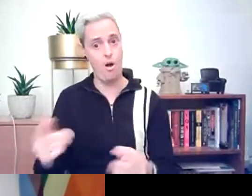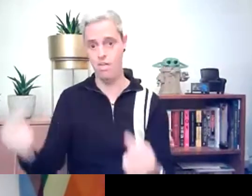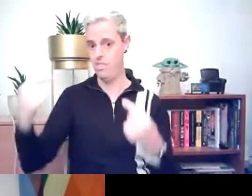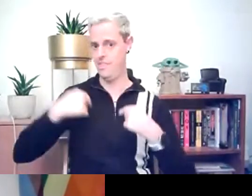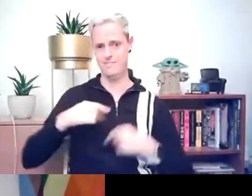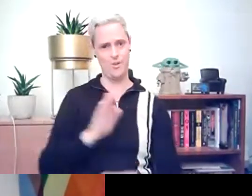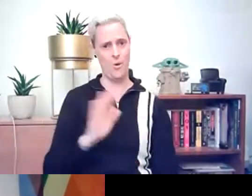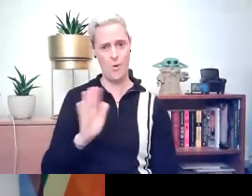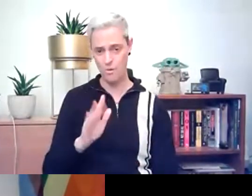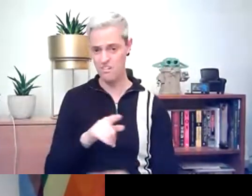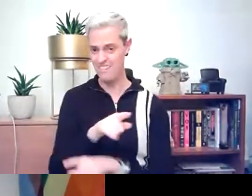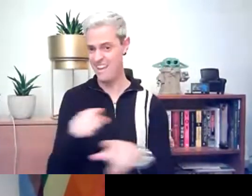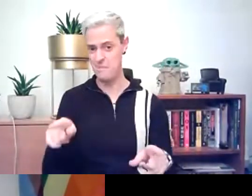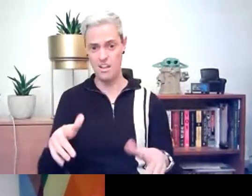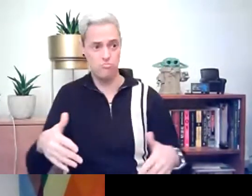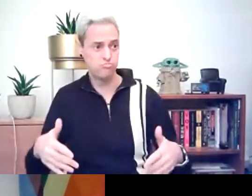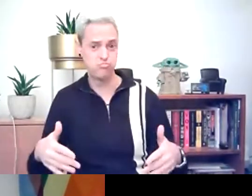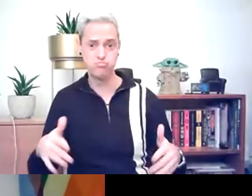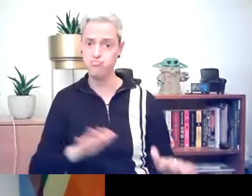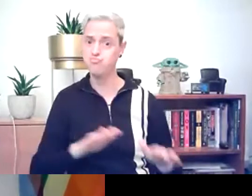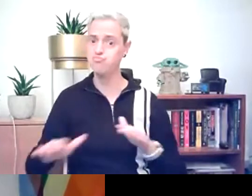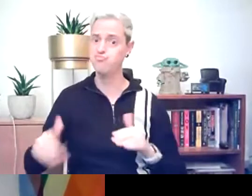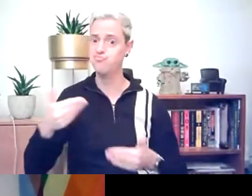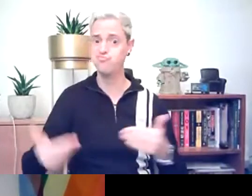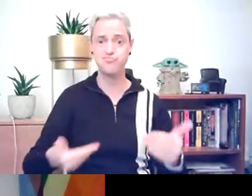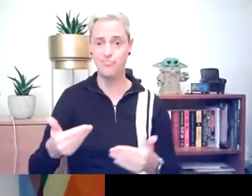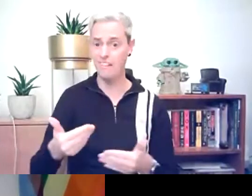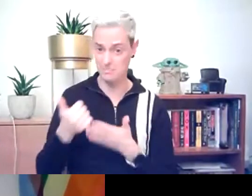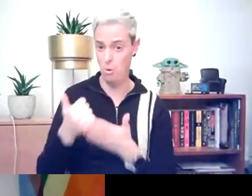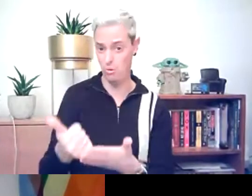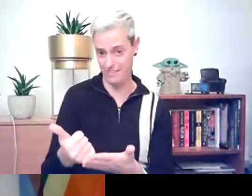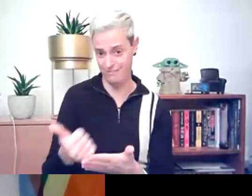quite benign and often quite supportive so I guess that's the first thing that